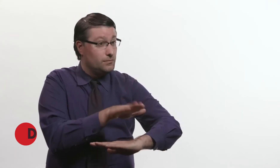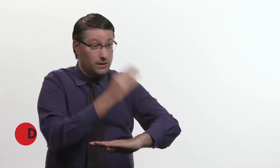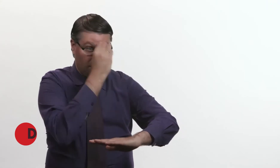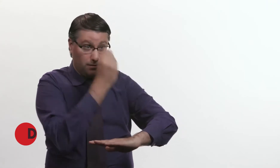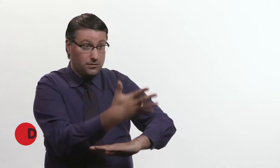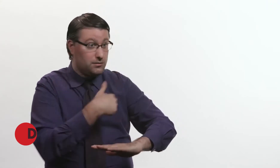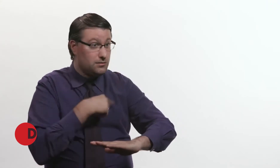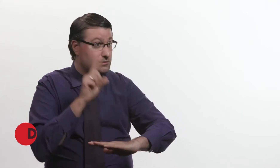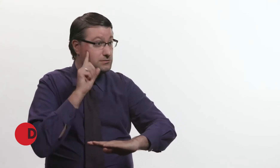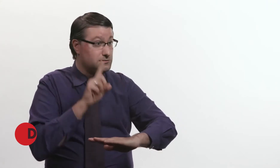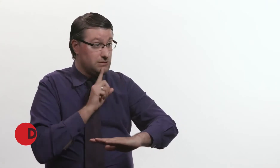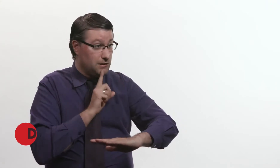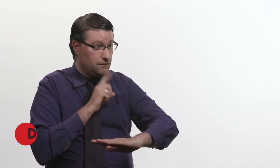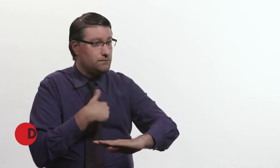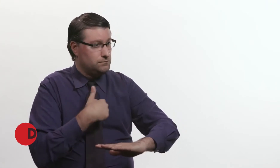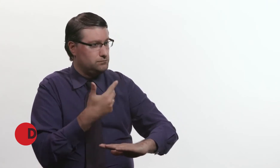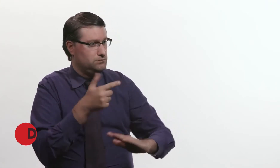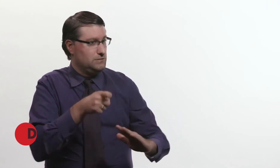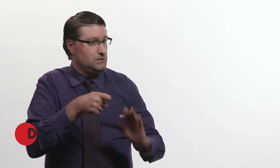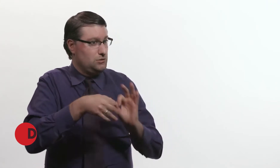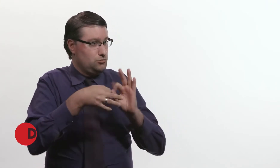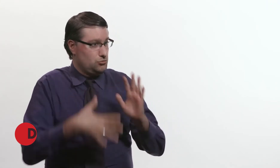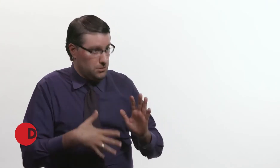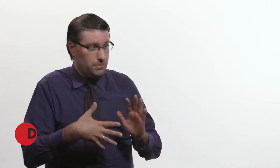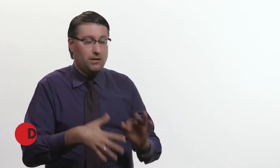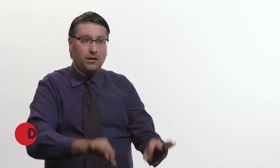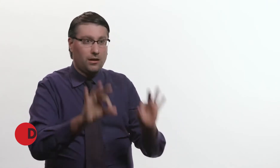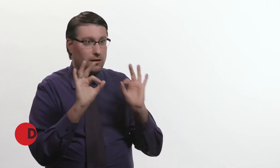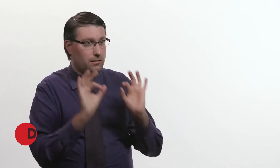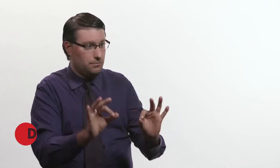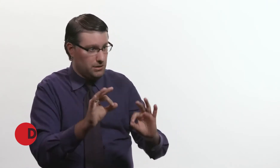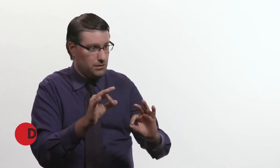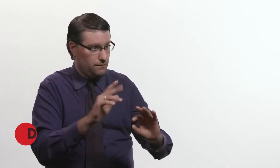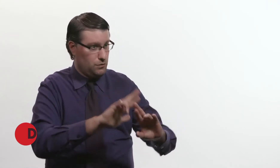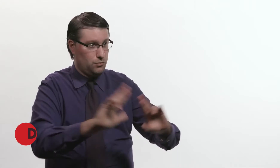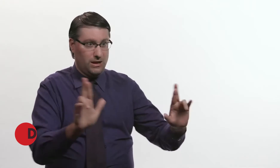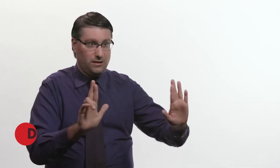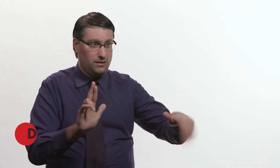I am Deaf and need an interpreter. The person is ready, takes out,